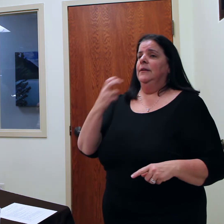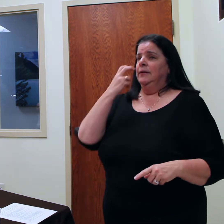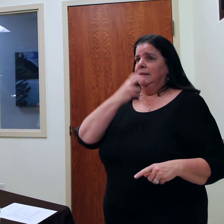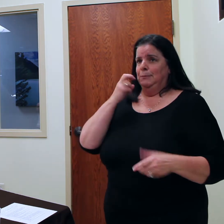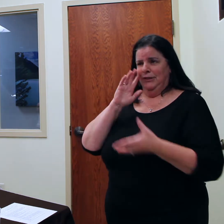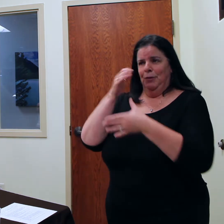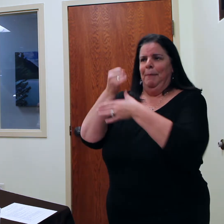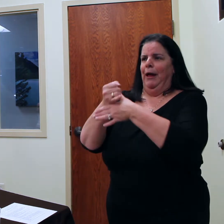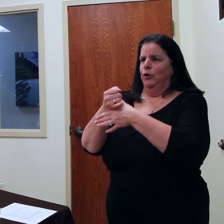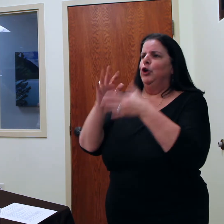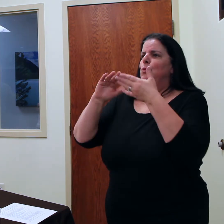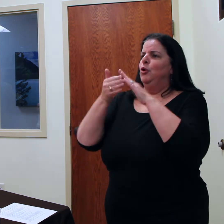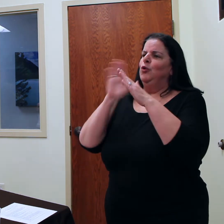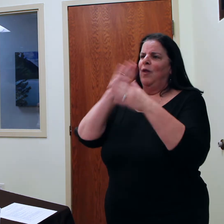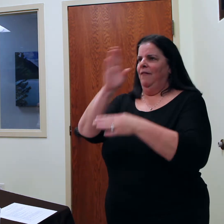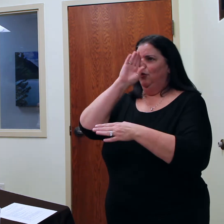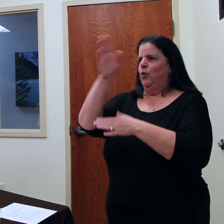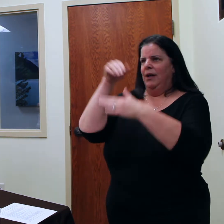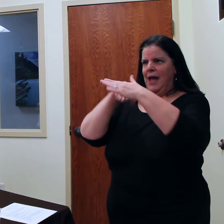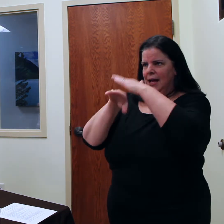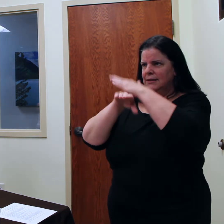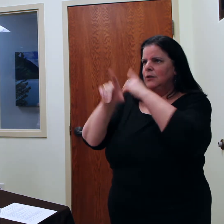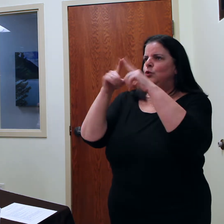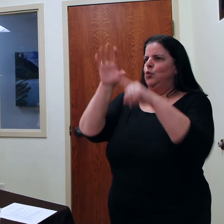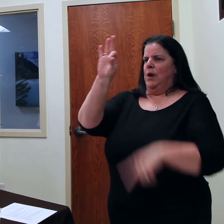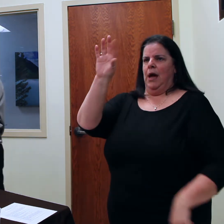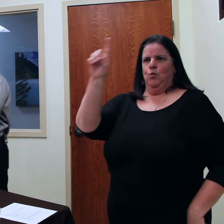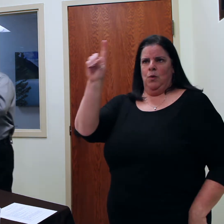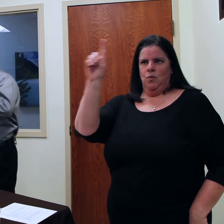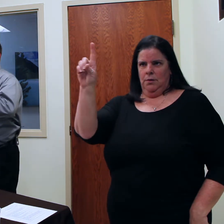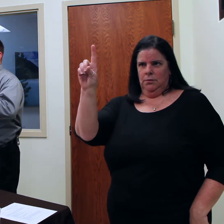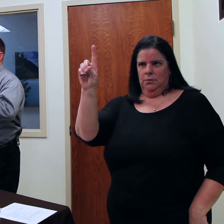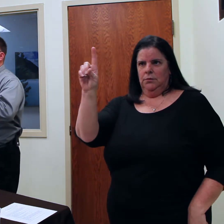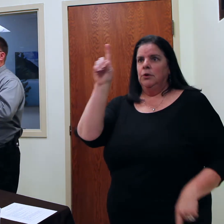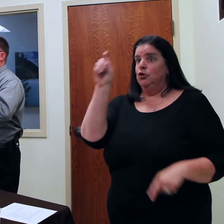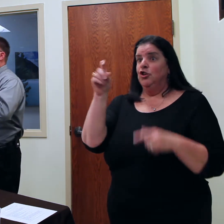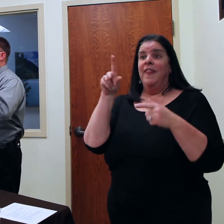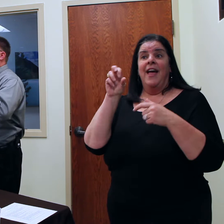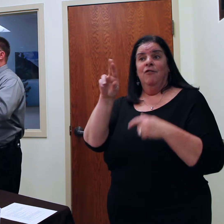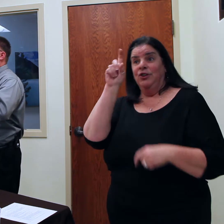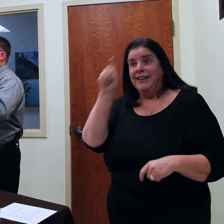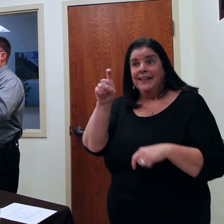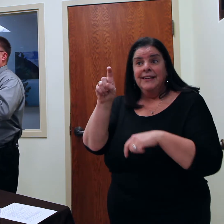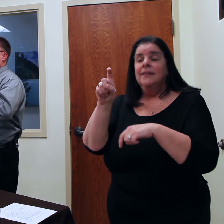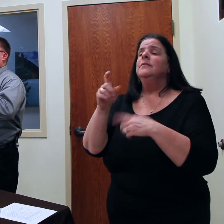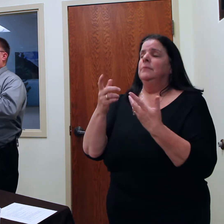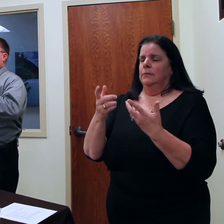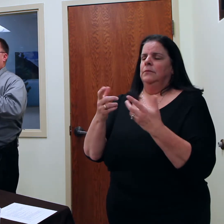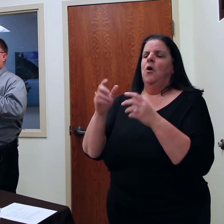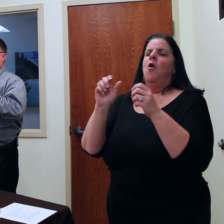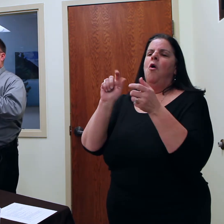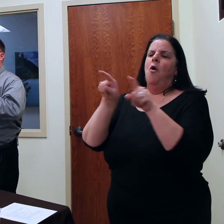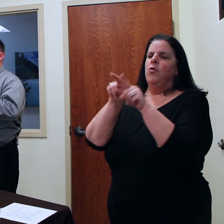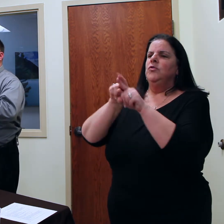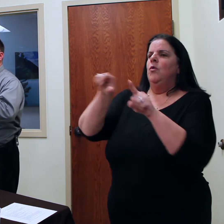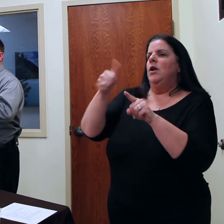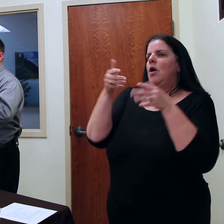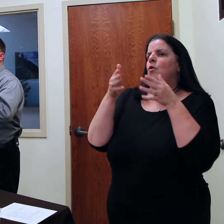will all have direct access to 911 should they ever need us, and it's also an alternative method of communication